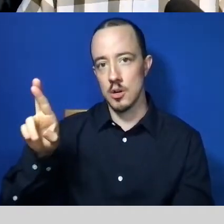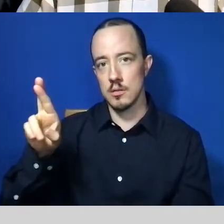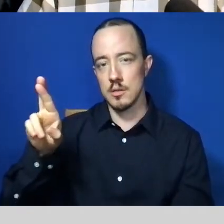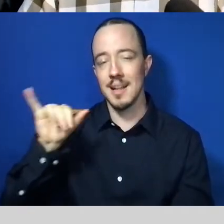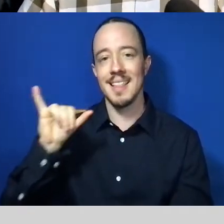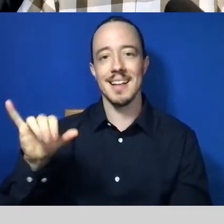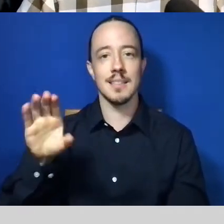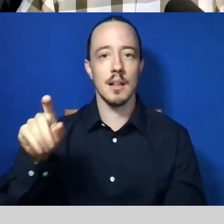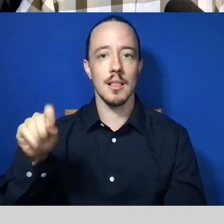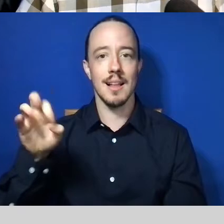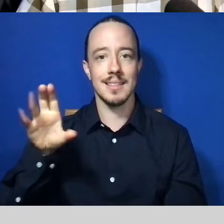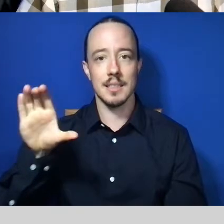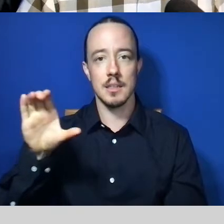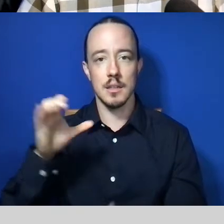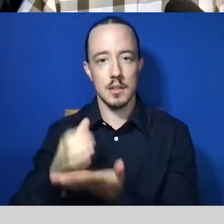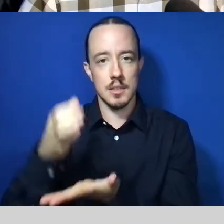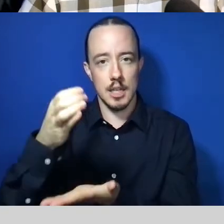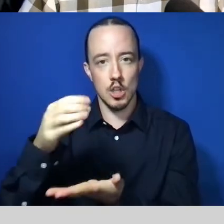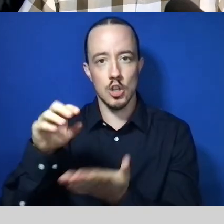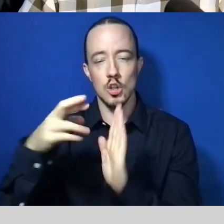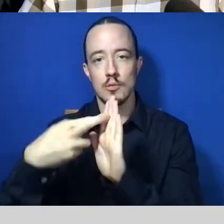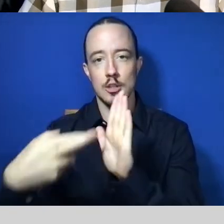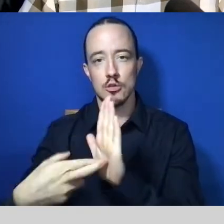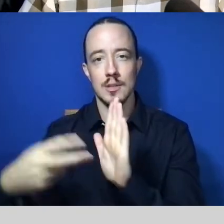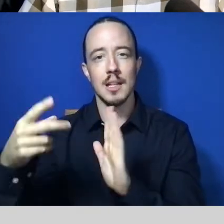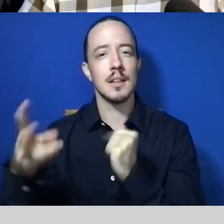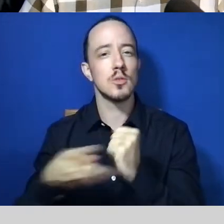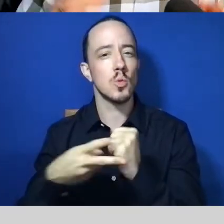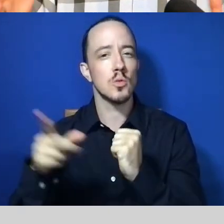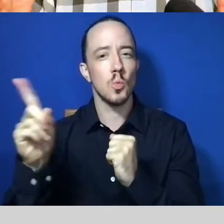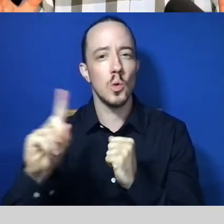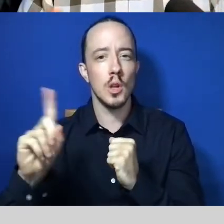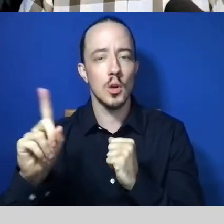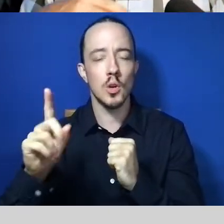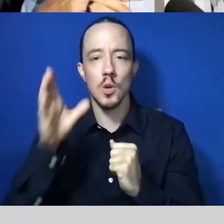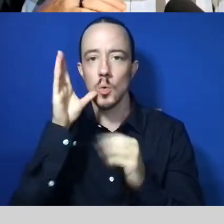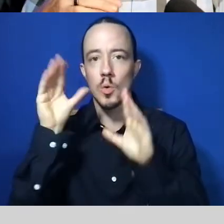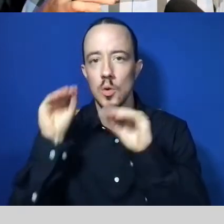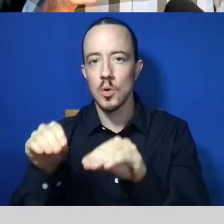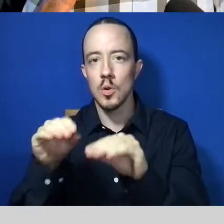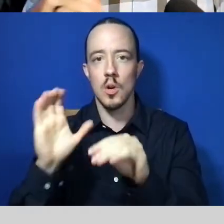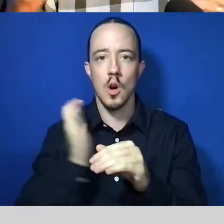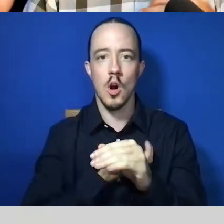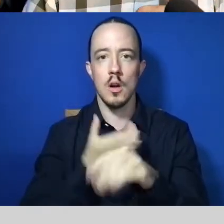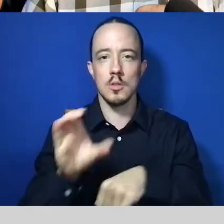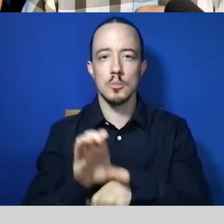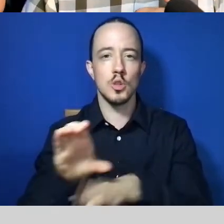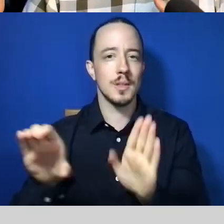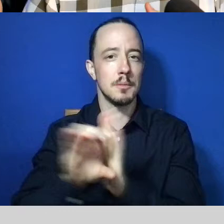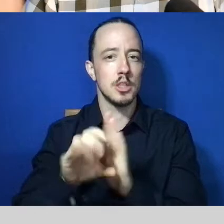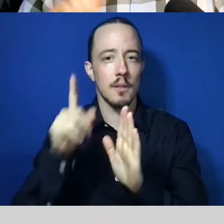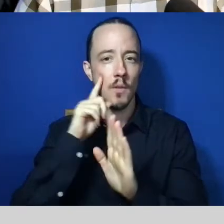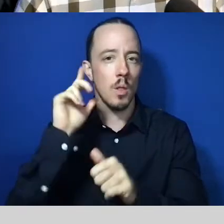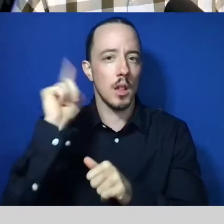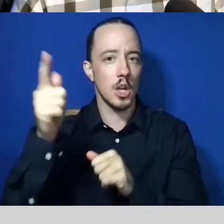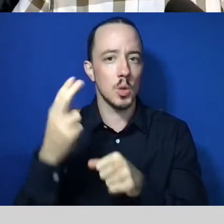that stores where we will put our images for later use in our deployment environment.